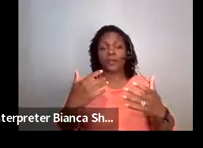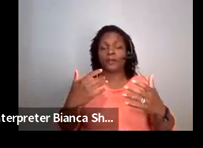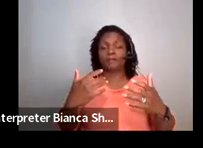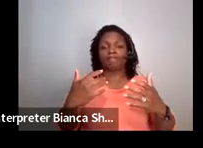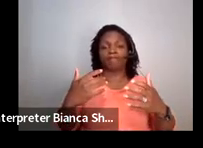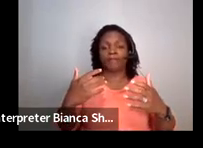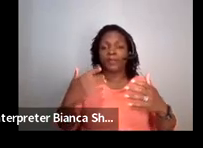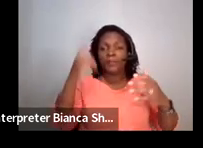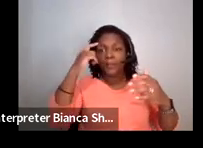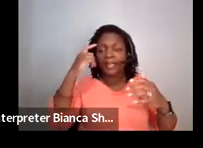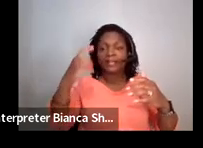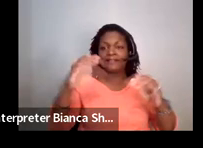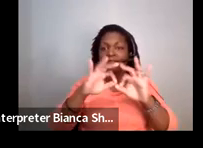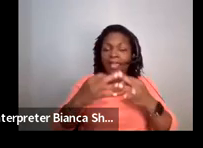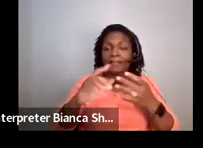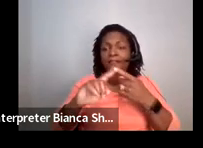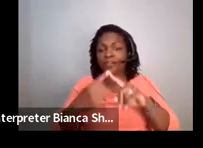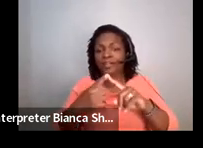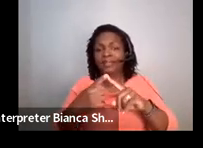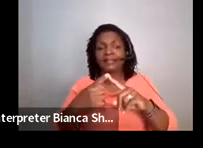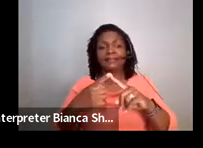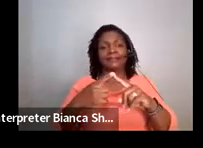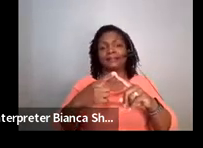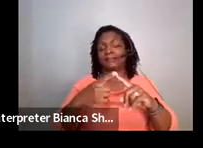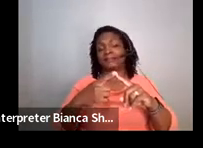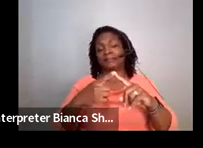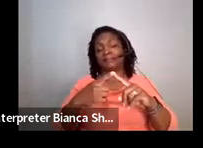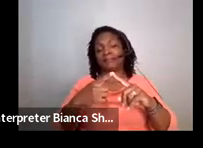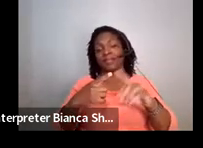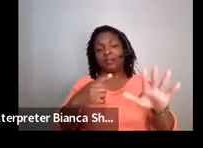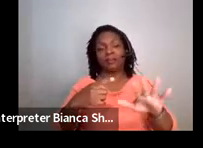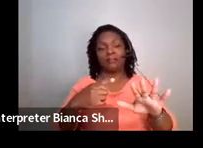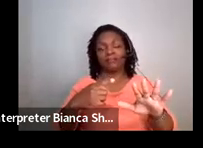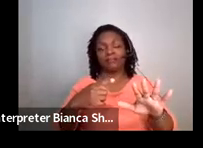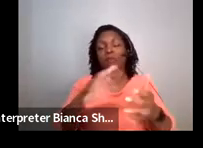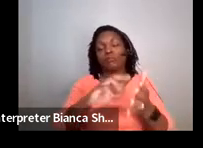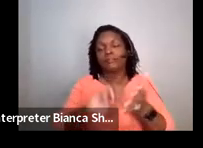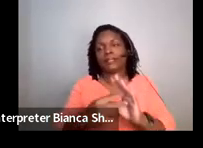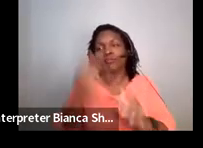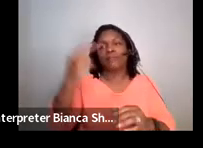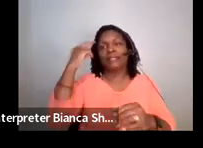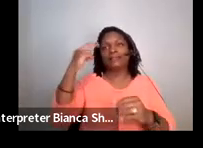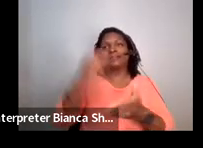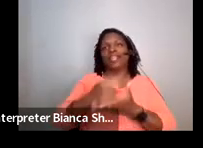Okay, I love this one when when they say no all day Tv.